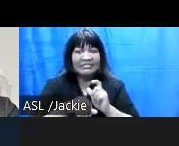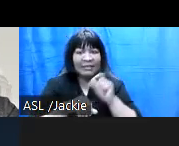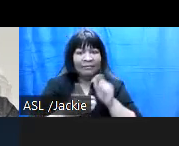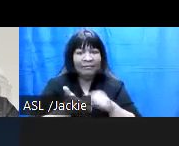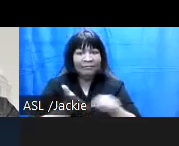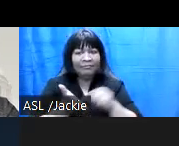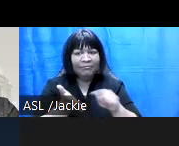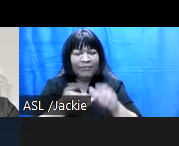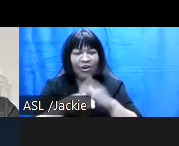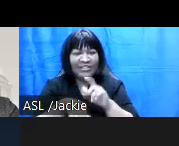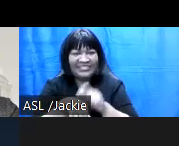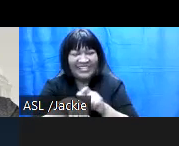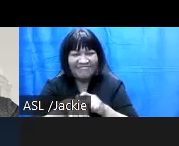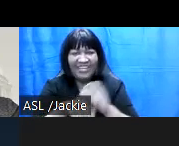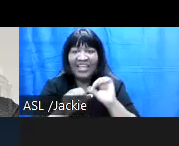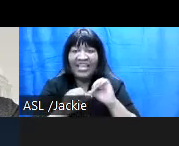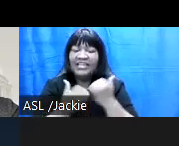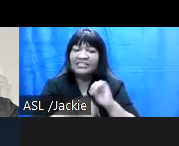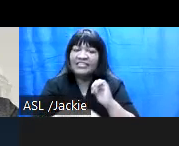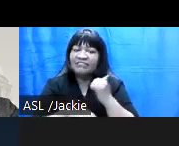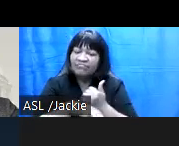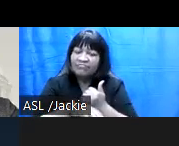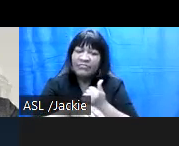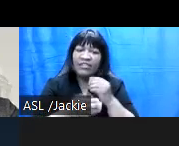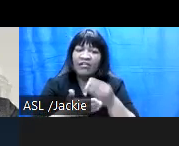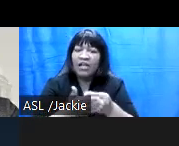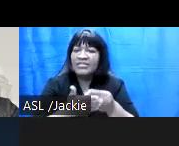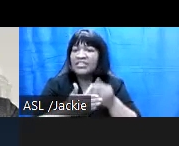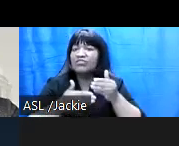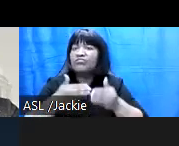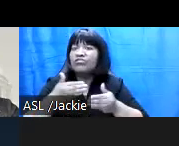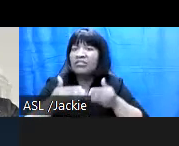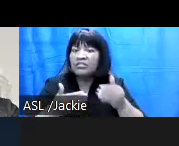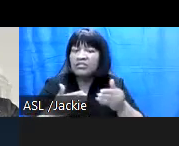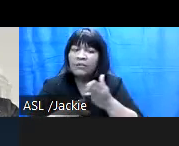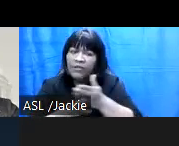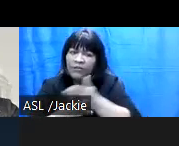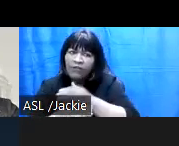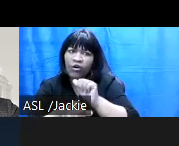The agency should establish the entire composition process before work group members are invited